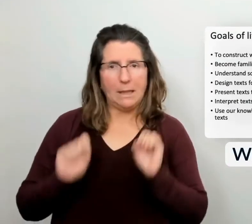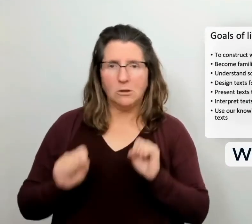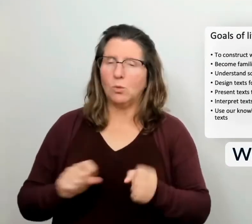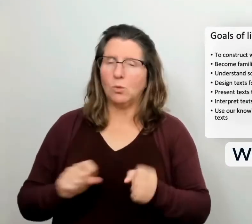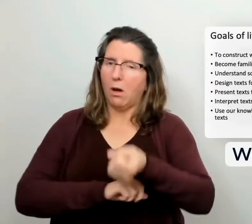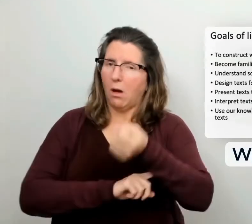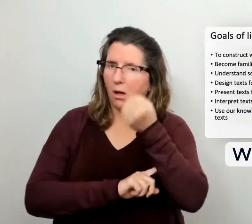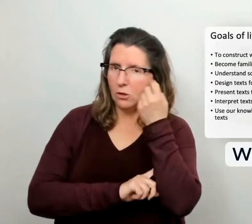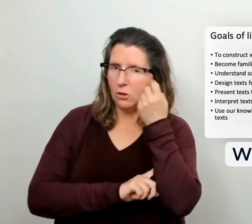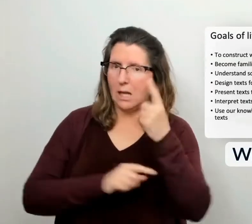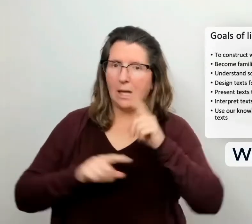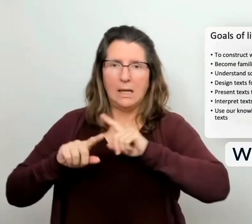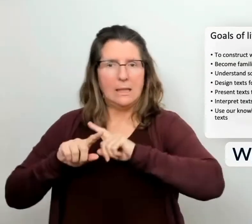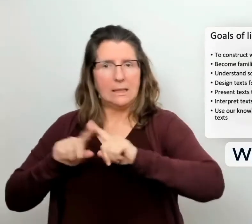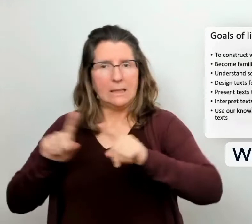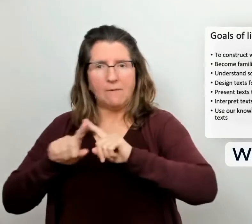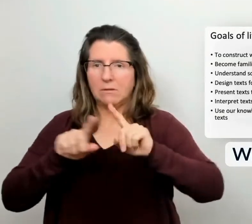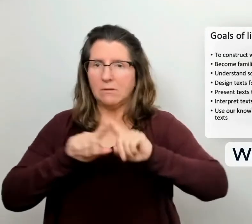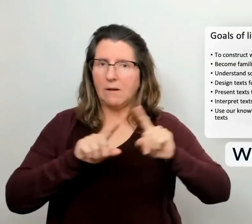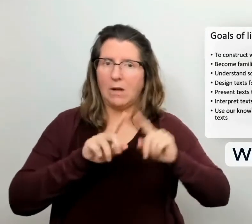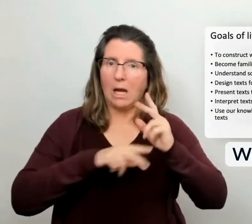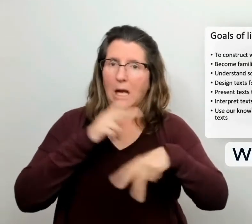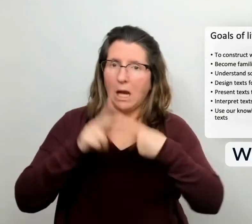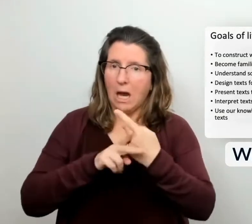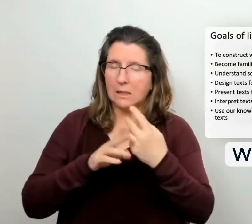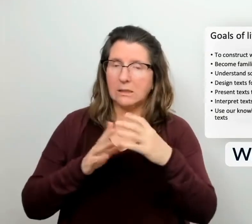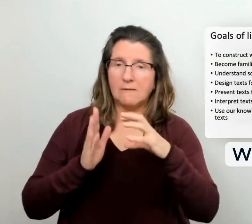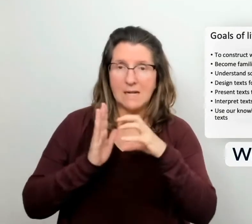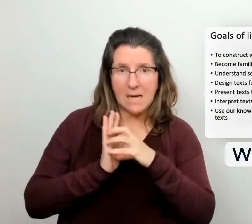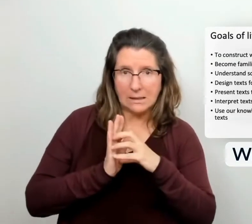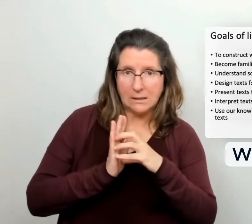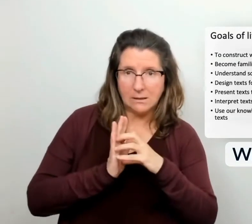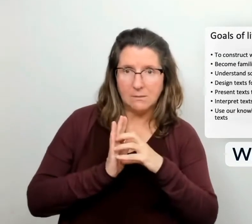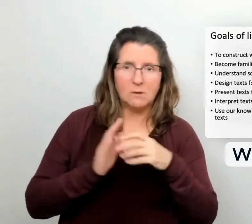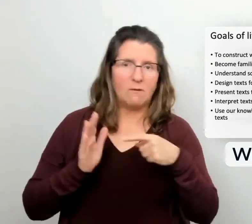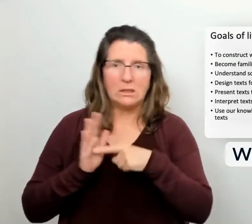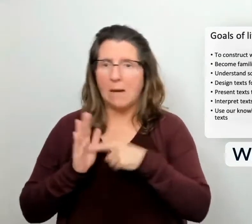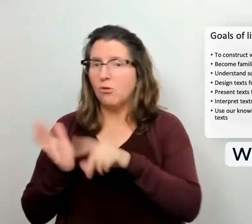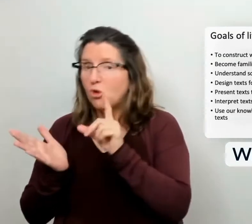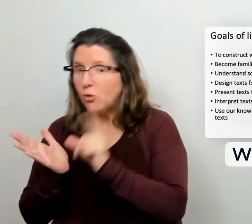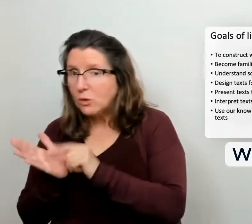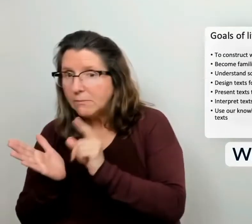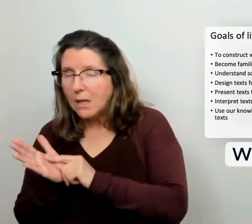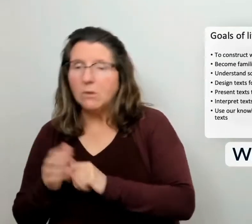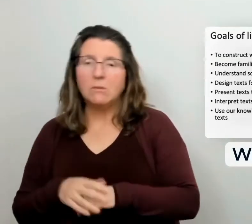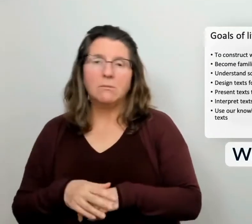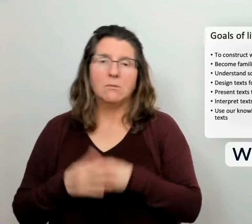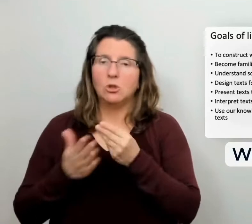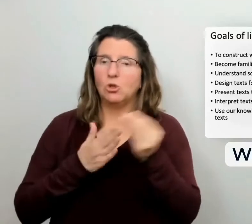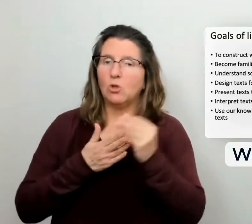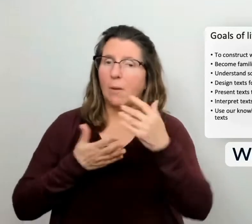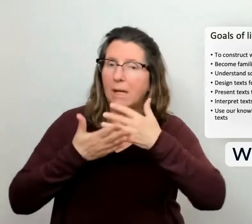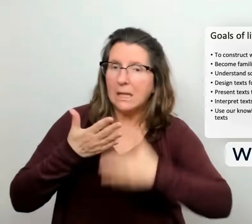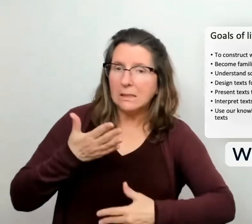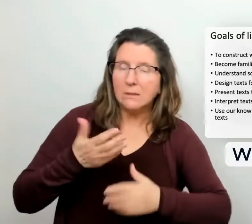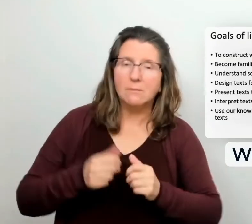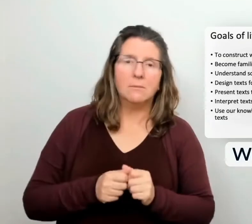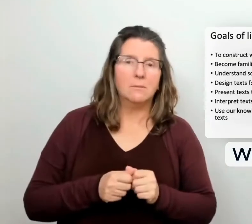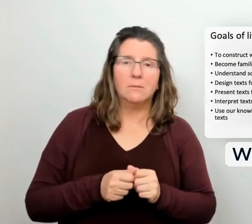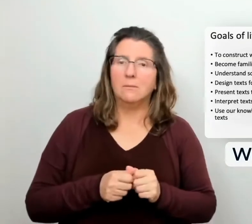It means one needs to understand a wide range of texts. For example, newspapers, or a shopping list.